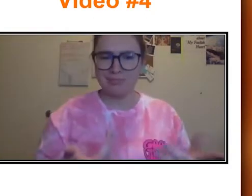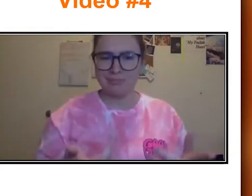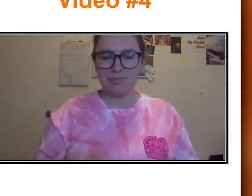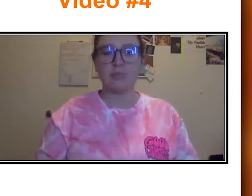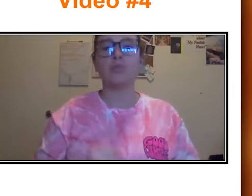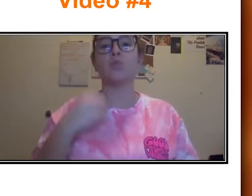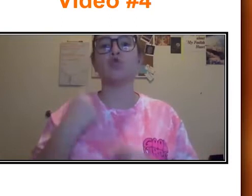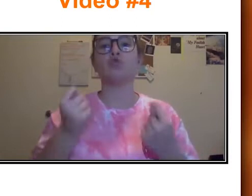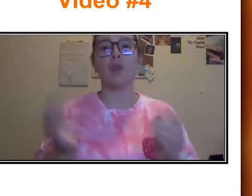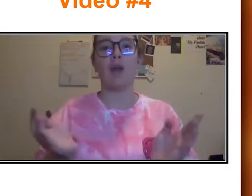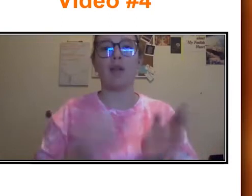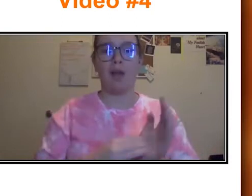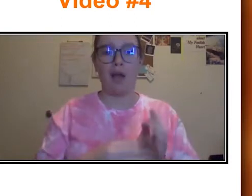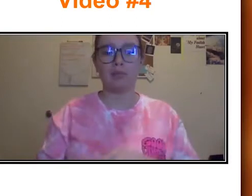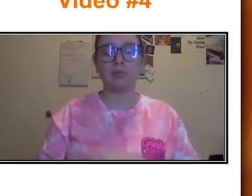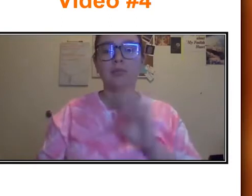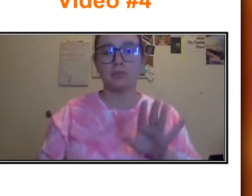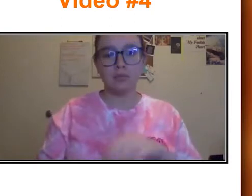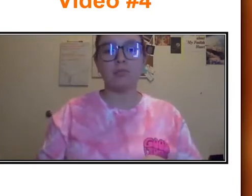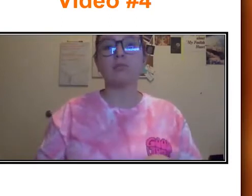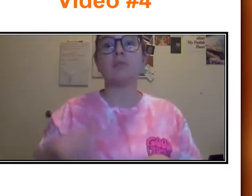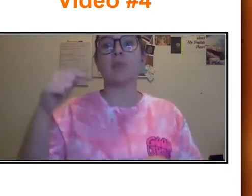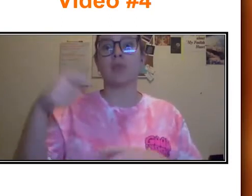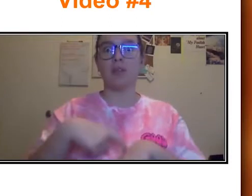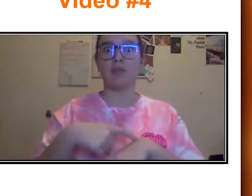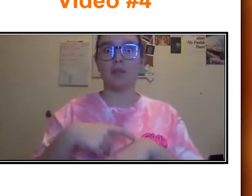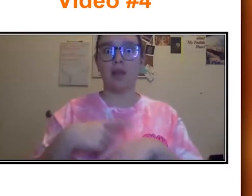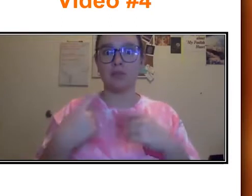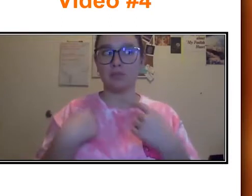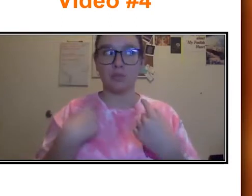With the air flow, it caused the envelope to go all over to the side.